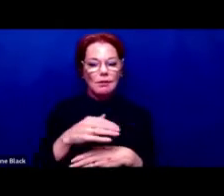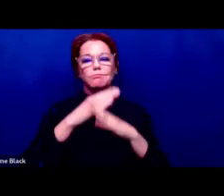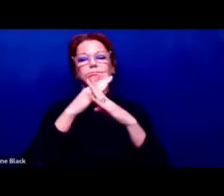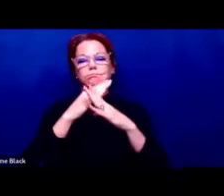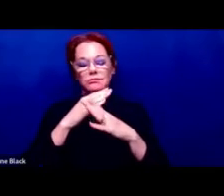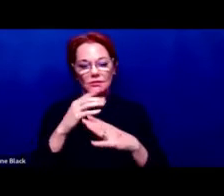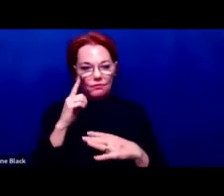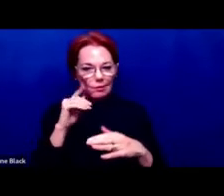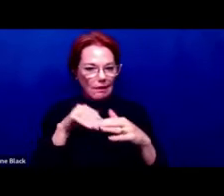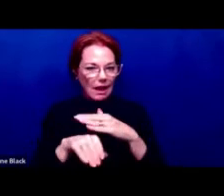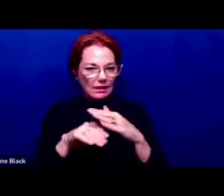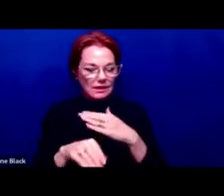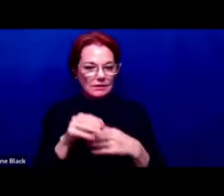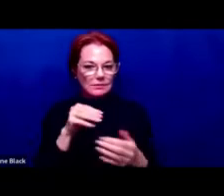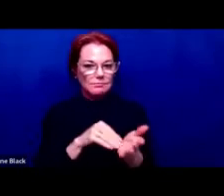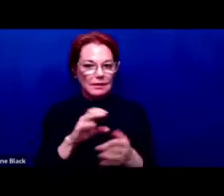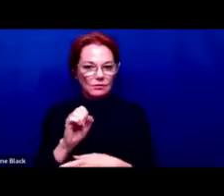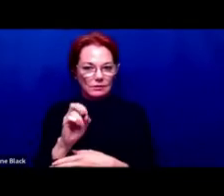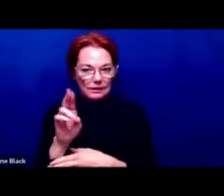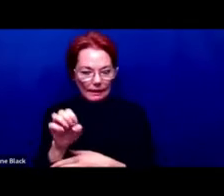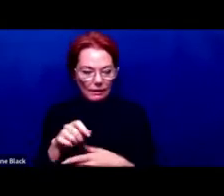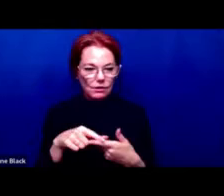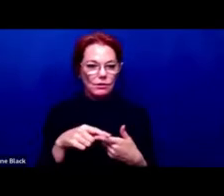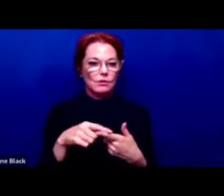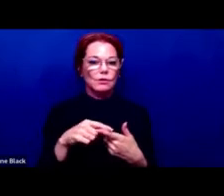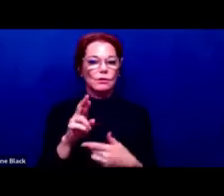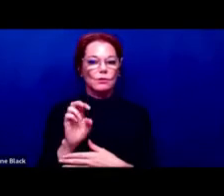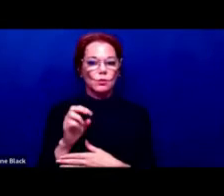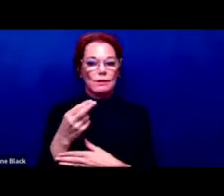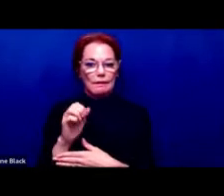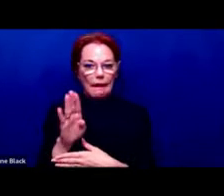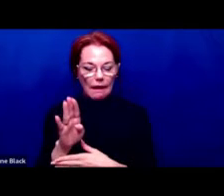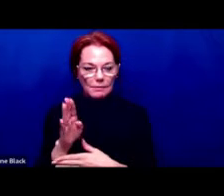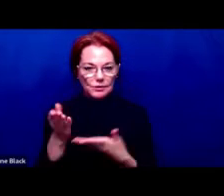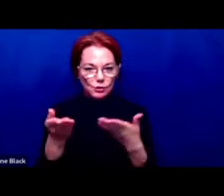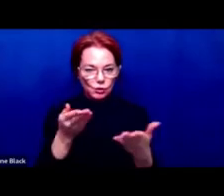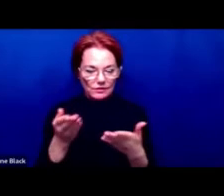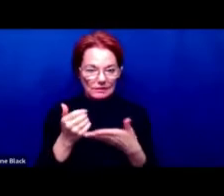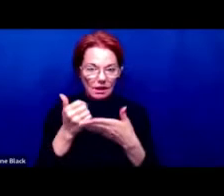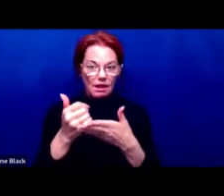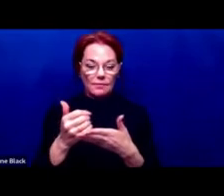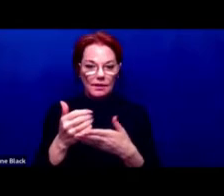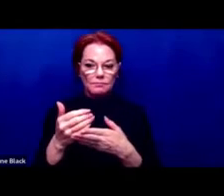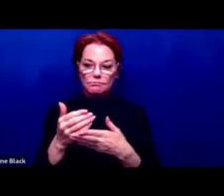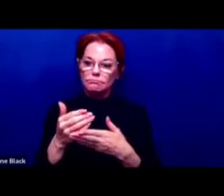ability to access rehabilitation services to help improve function, after injury. And then